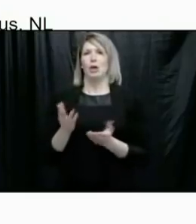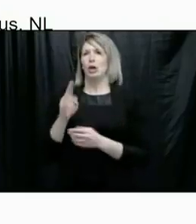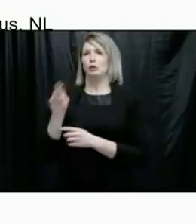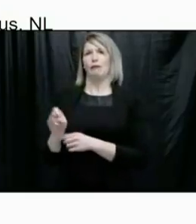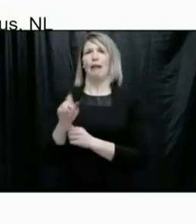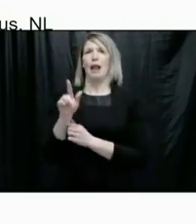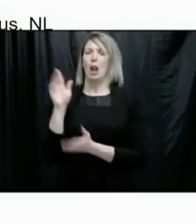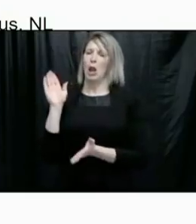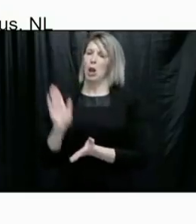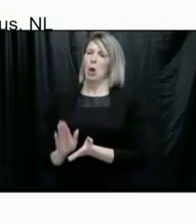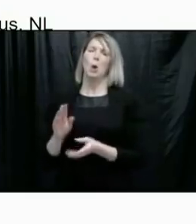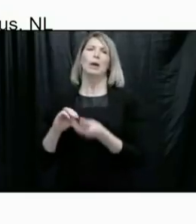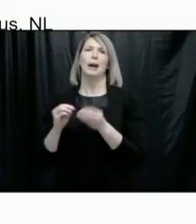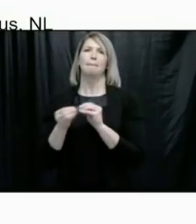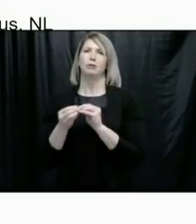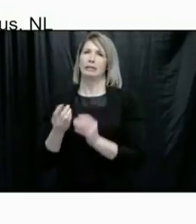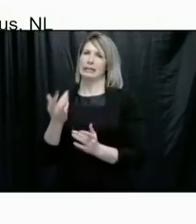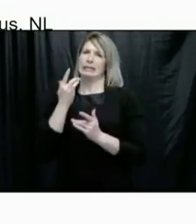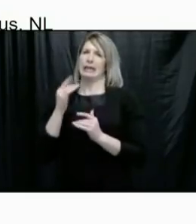INDIVIDUALS IN THAT PARTICULAR